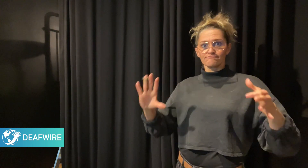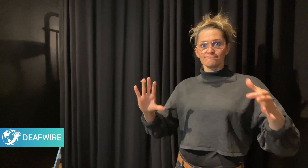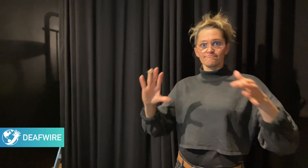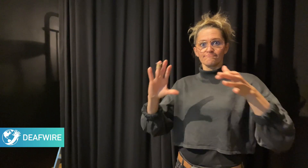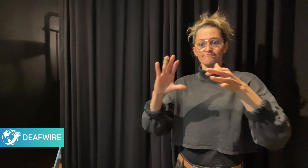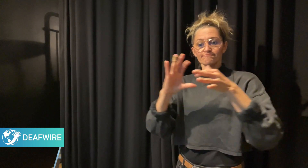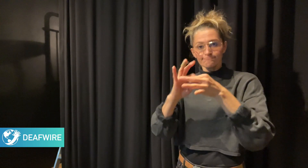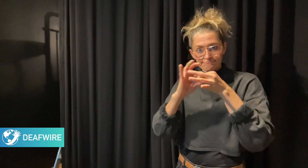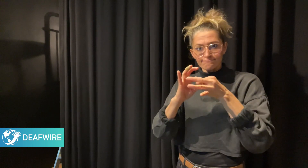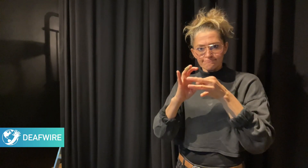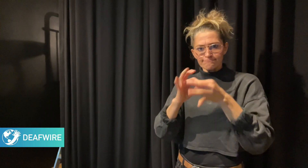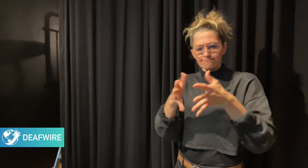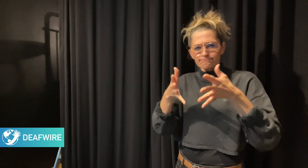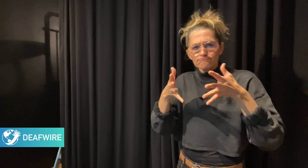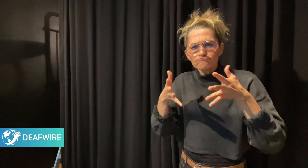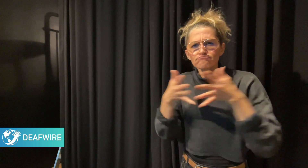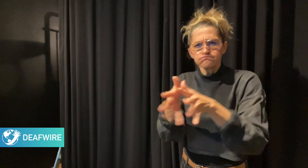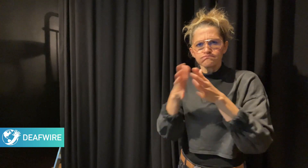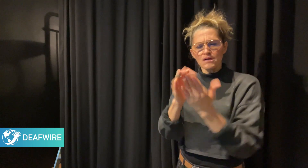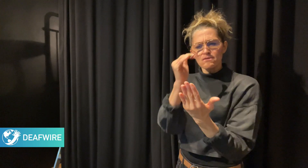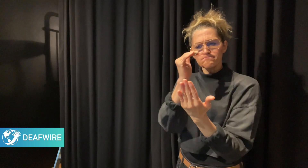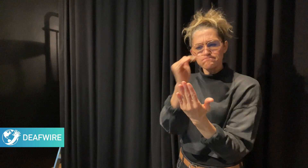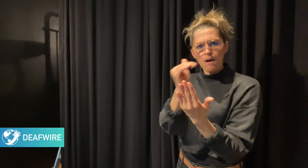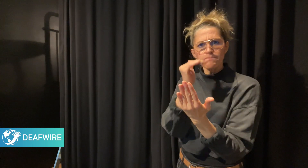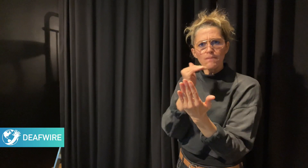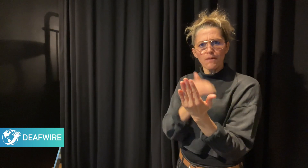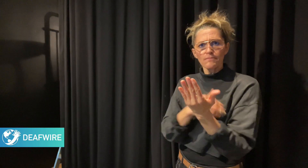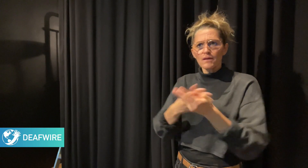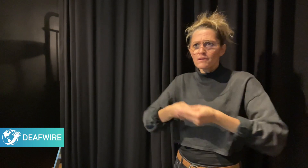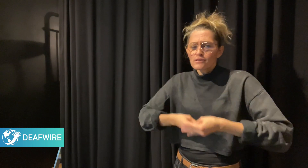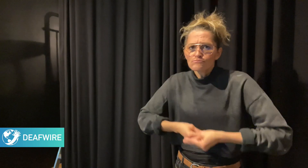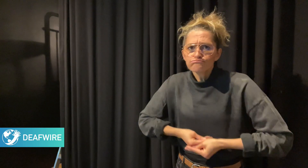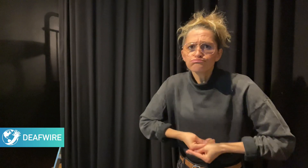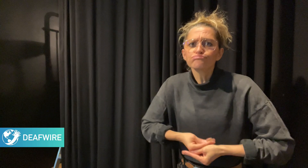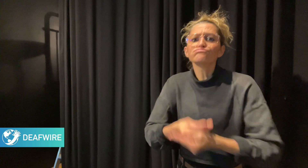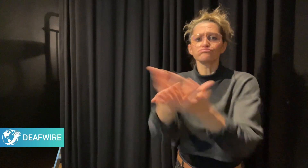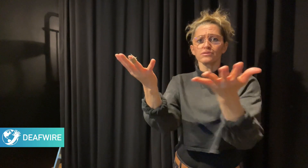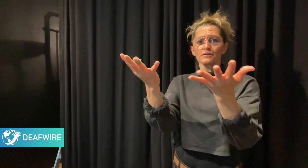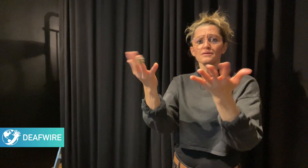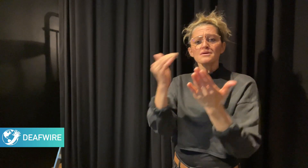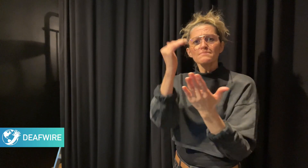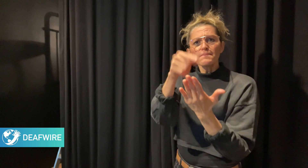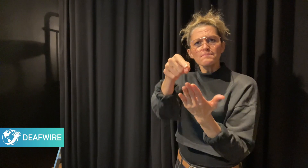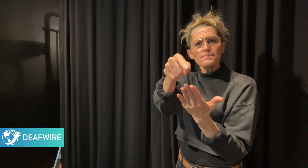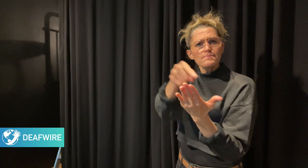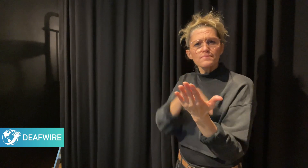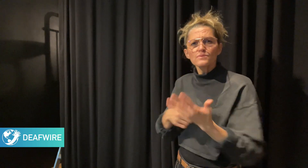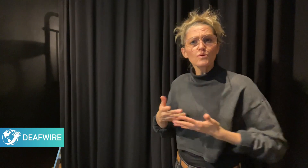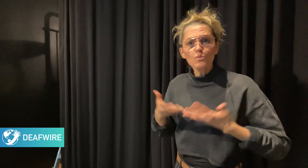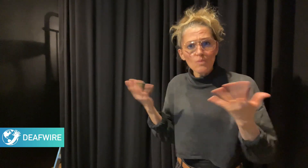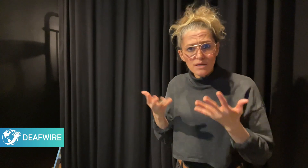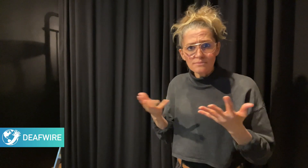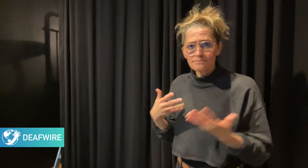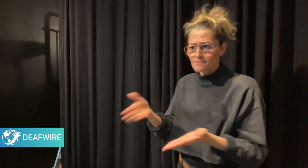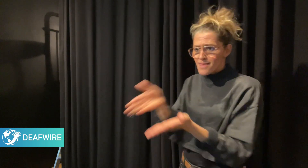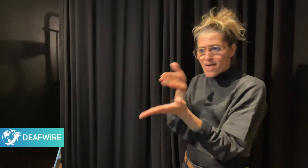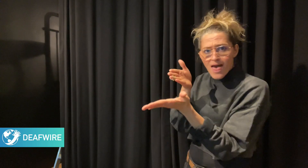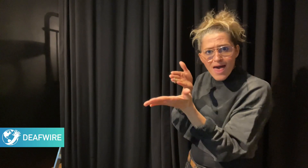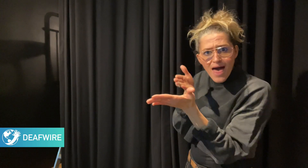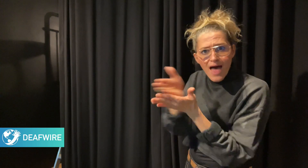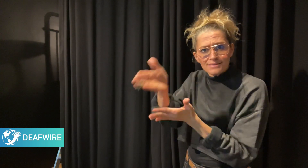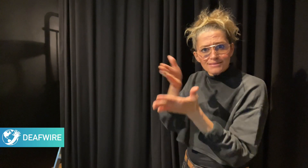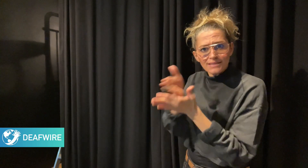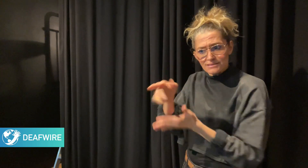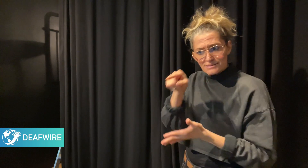published a joint statement on access to interpreter services